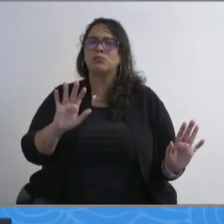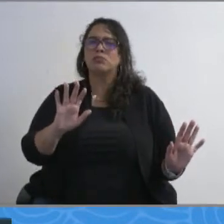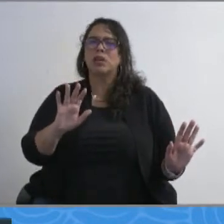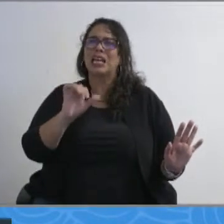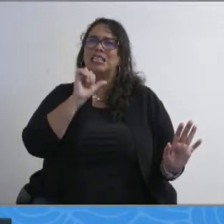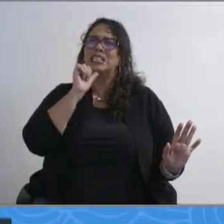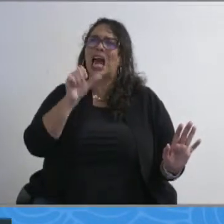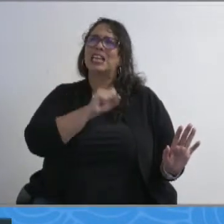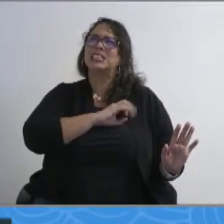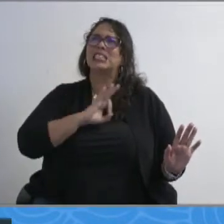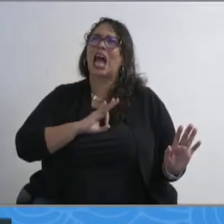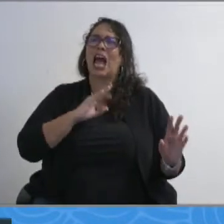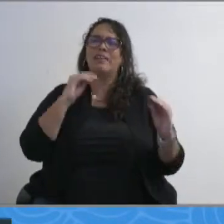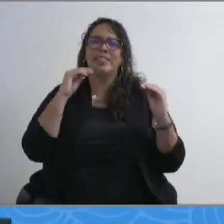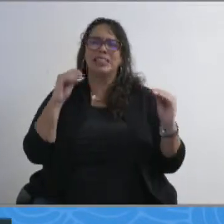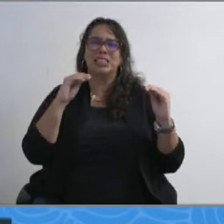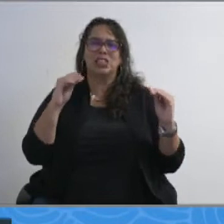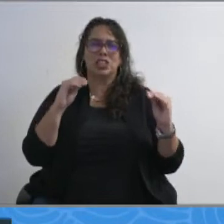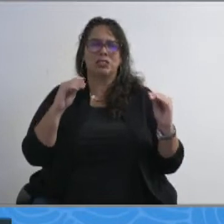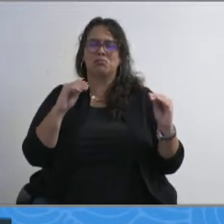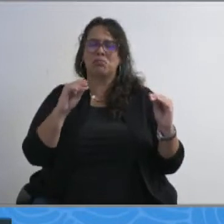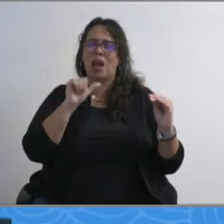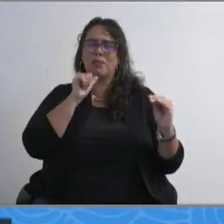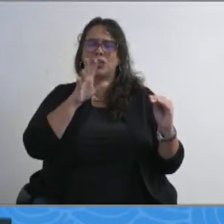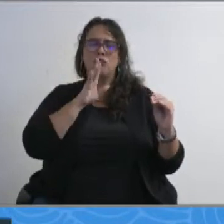That's not what, I don't speak to that.